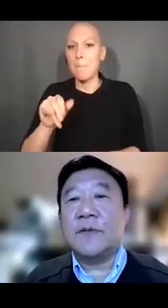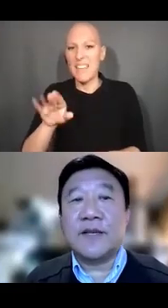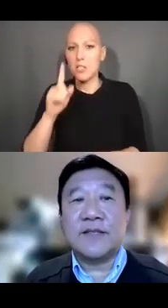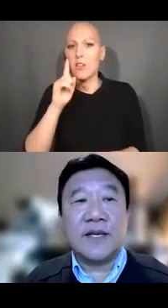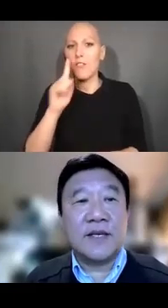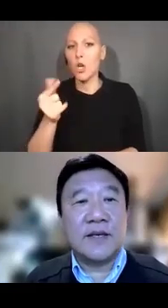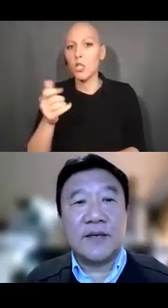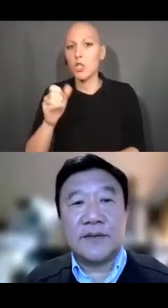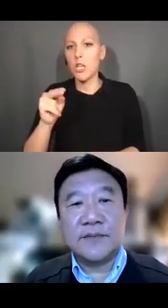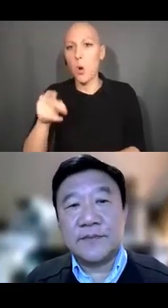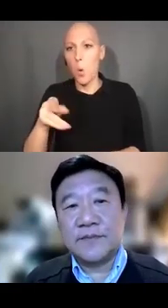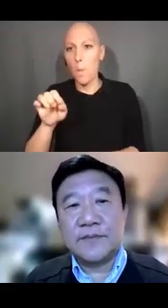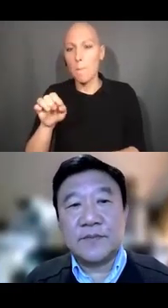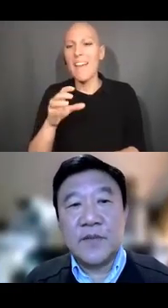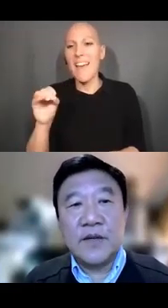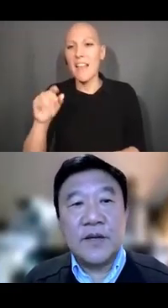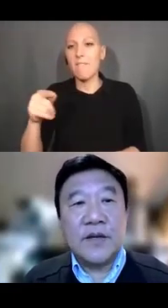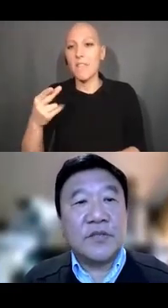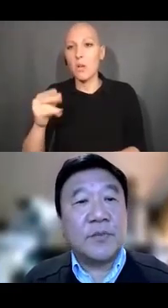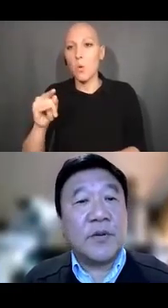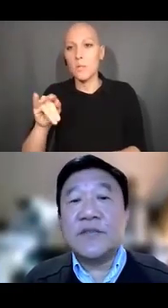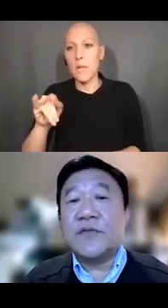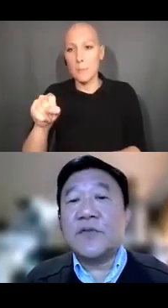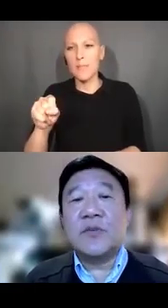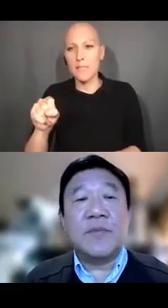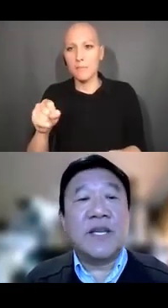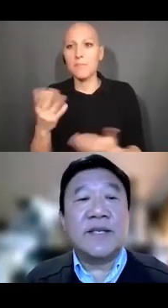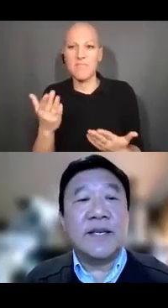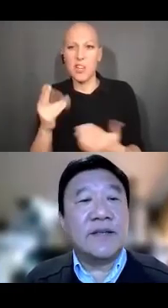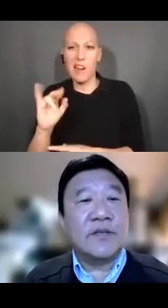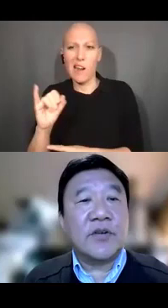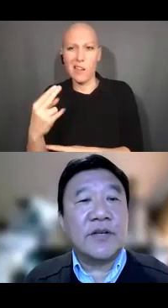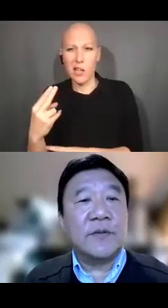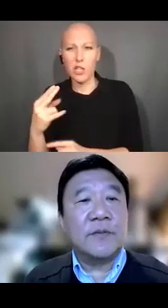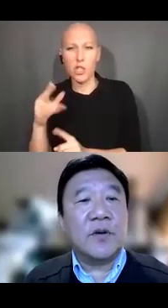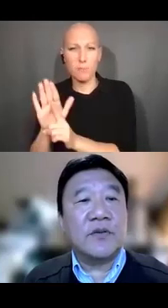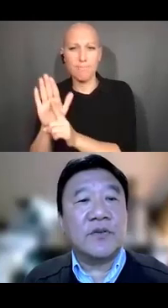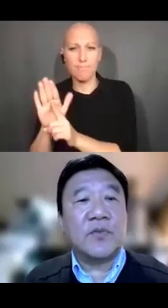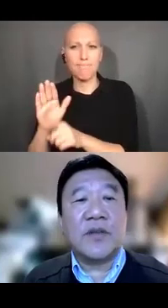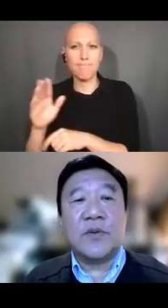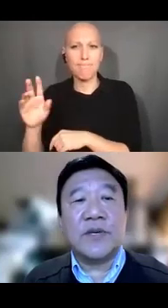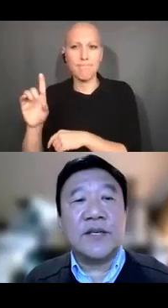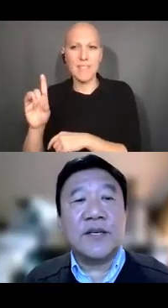Next slide. There's a process for submitting data. Trying to go through this rather quickly here.